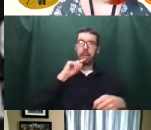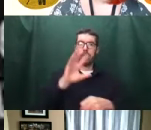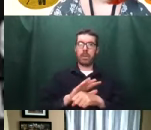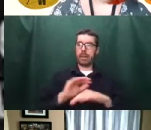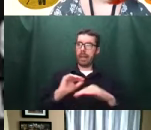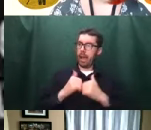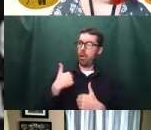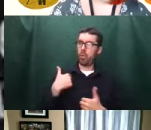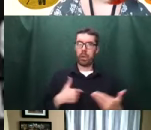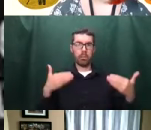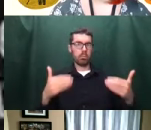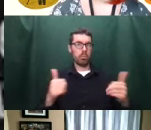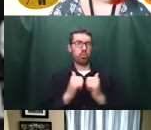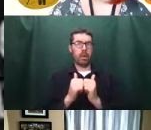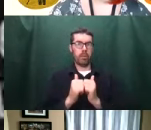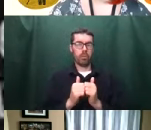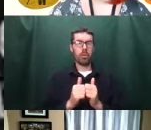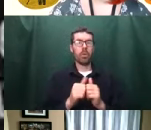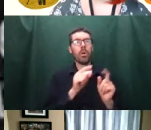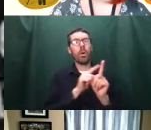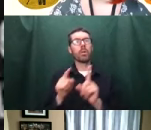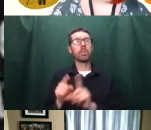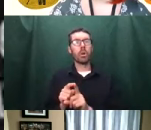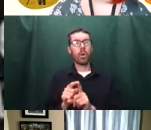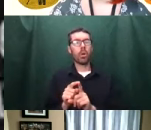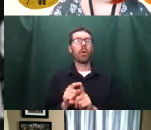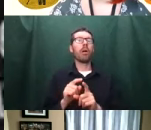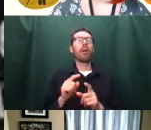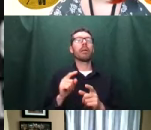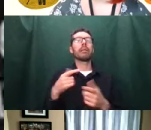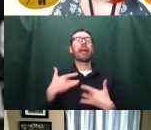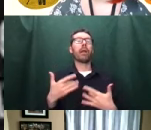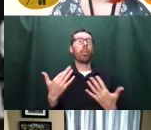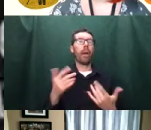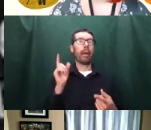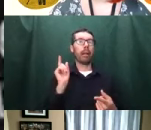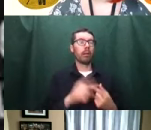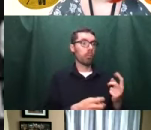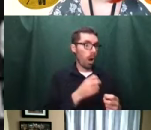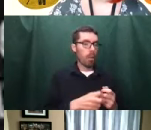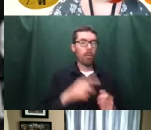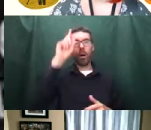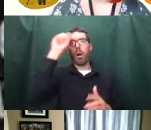isolated and it becomes an afterthought, um, much like disabled people have historically